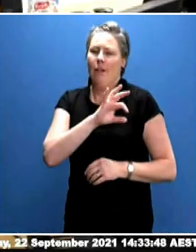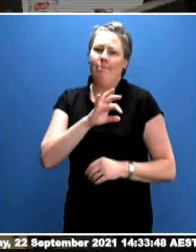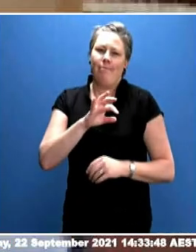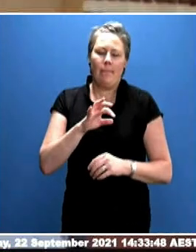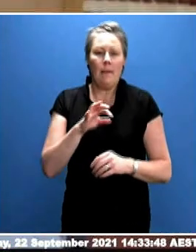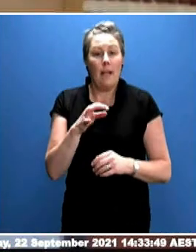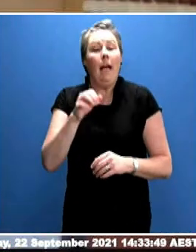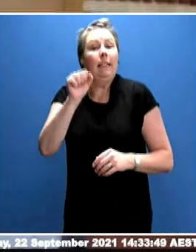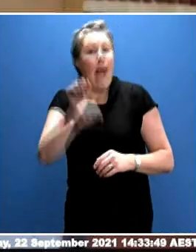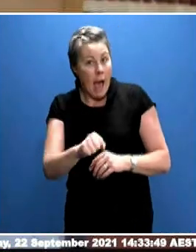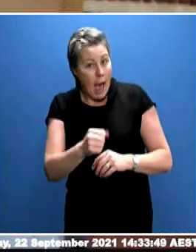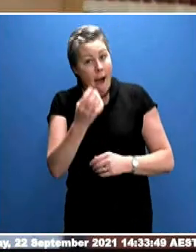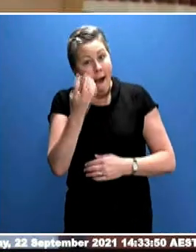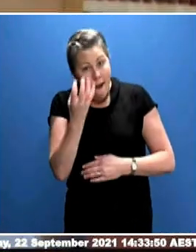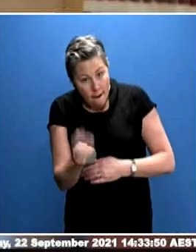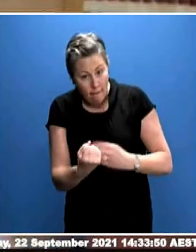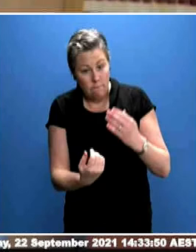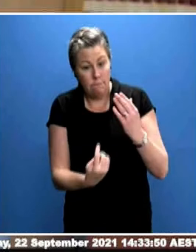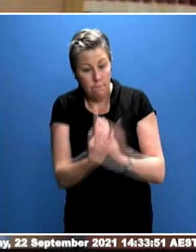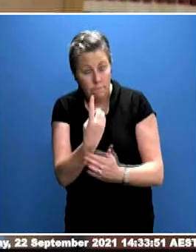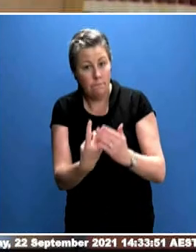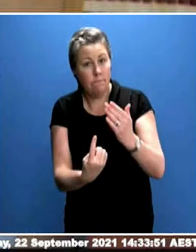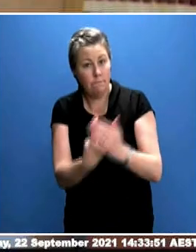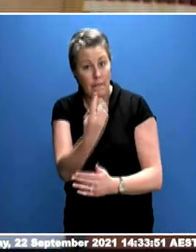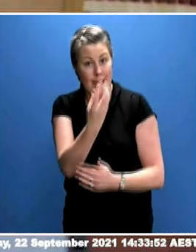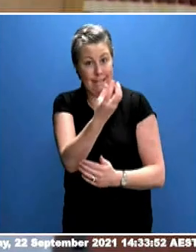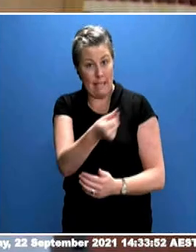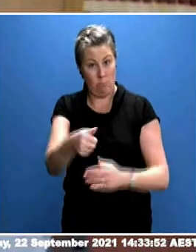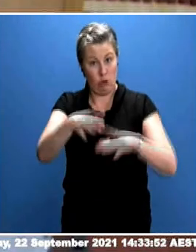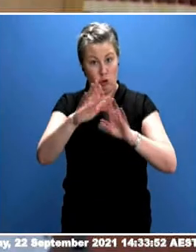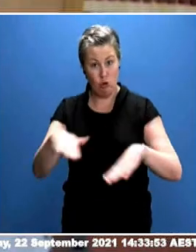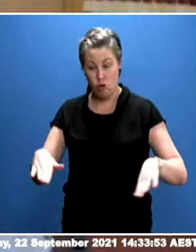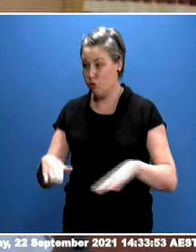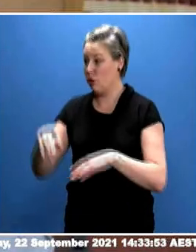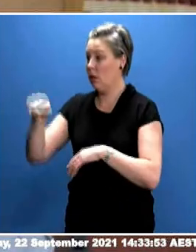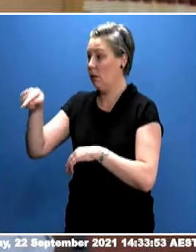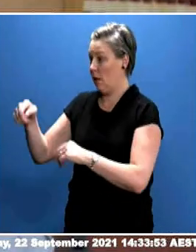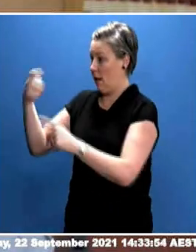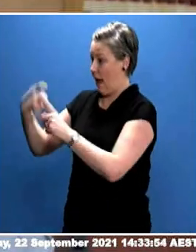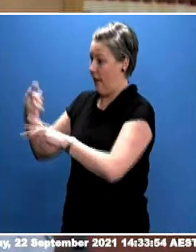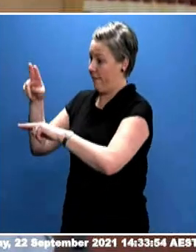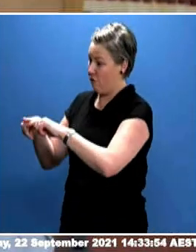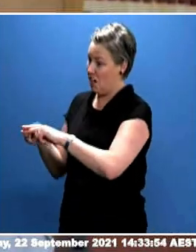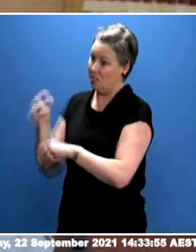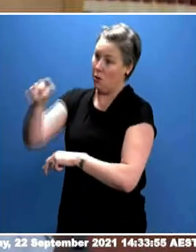that that could be --- there are some children who move between both Kath French and Banksia Hill Detention Centre.